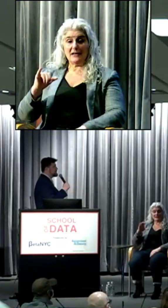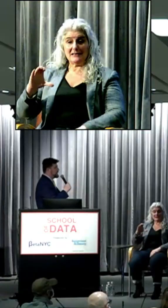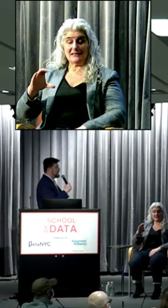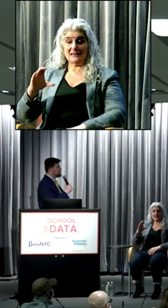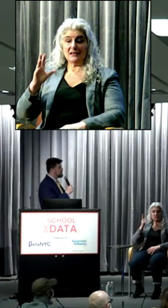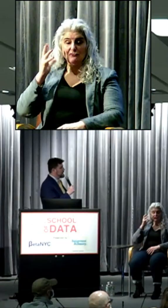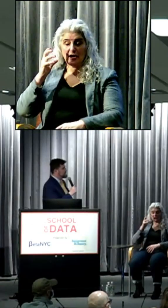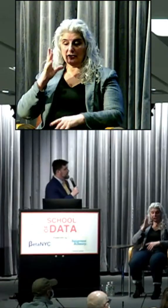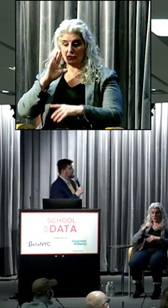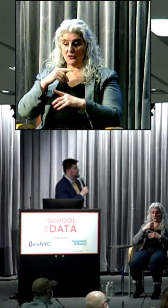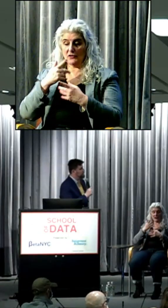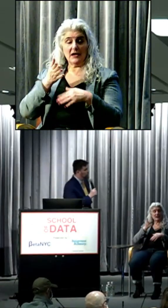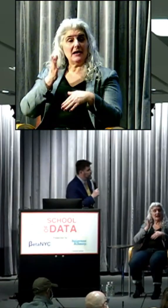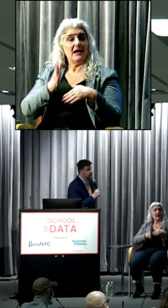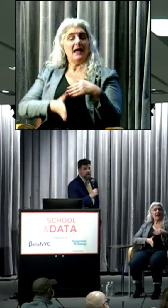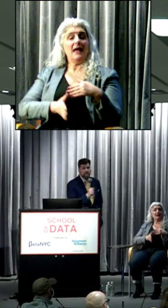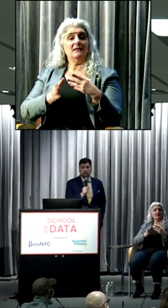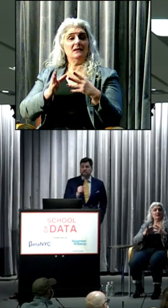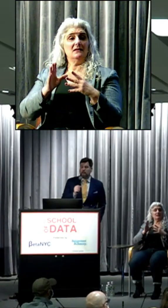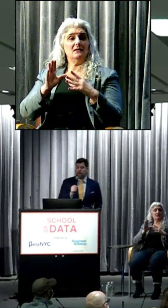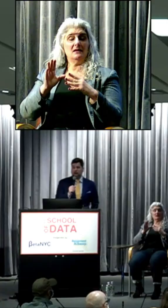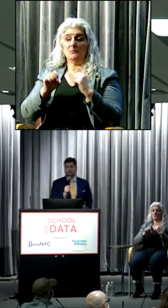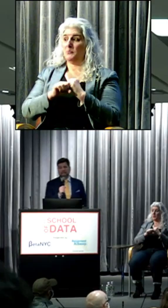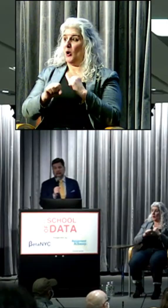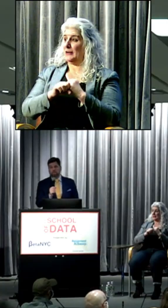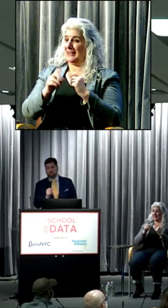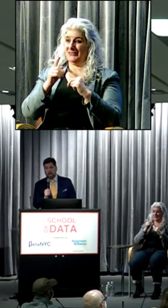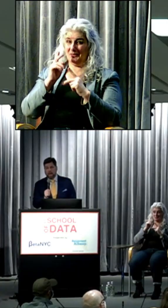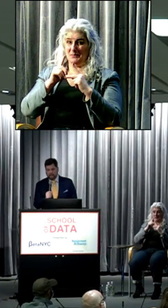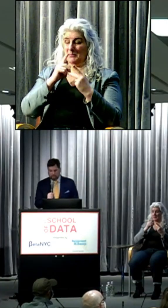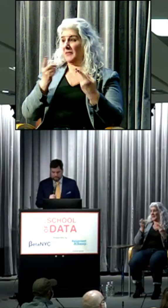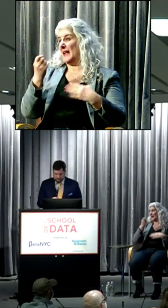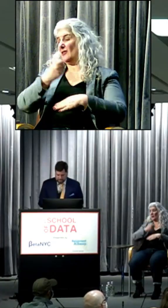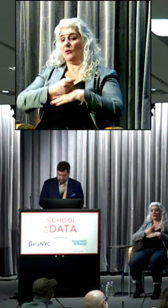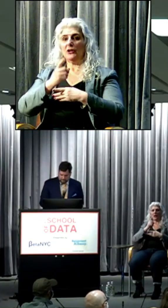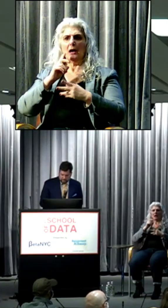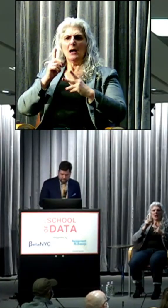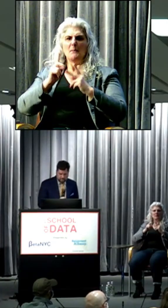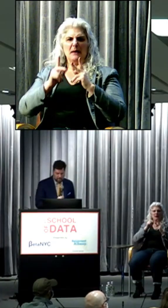We also look at how infrastructure again shapes and changes our lives.